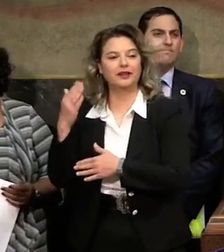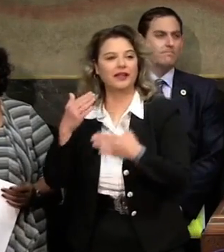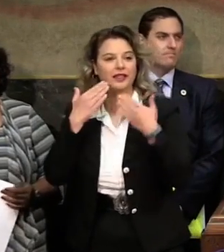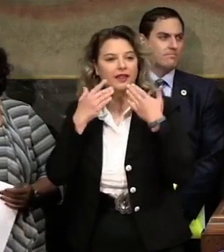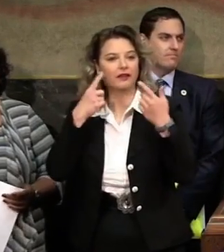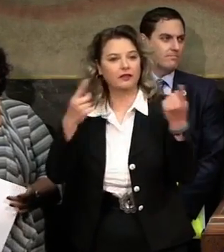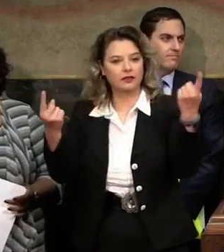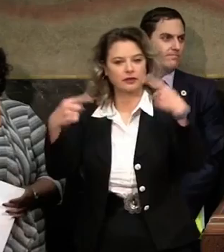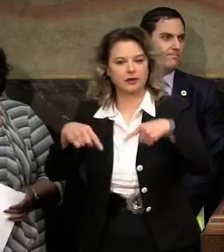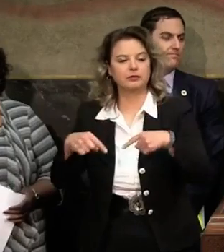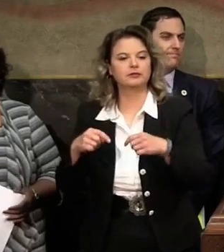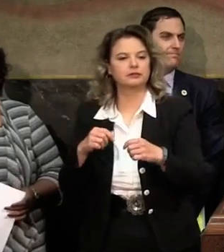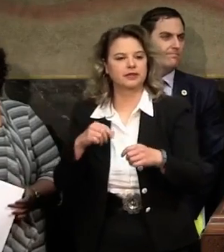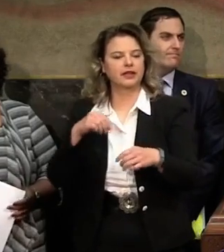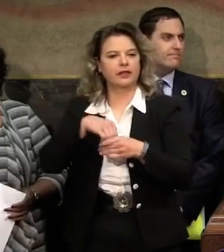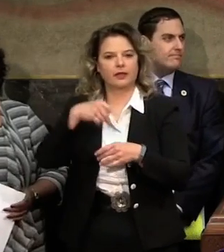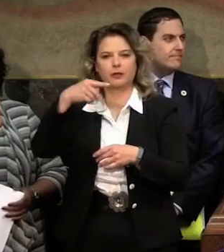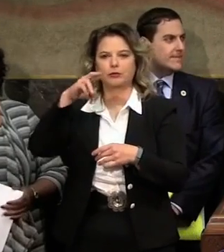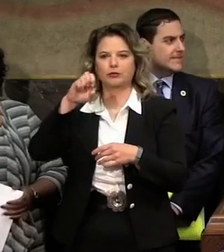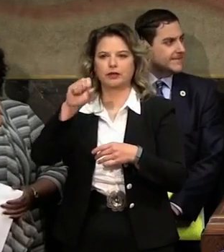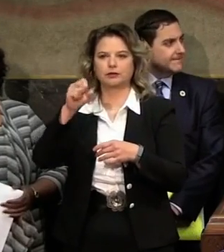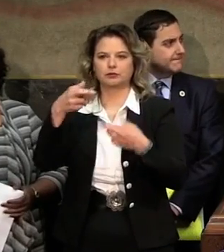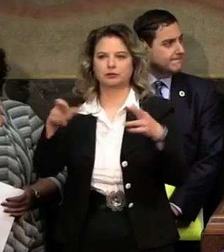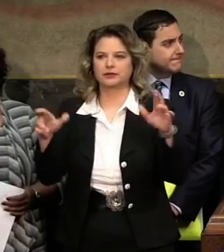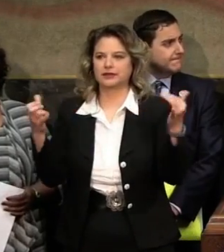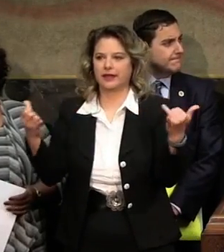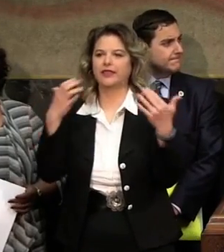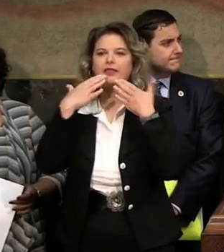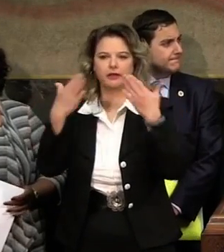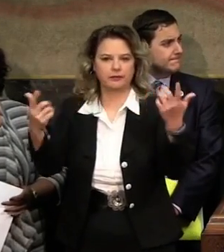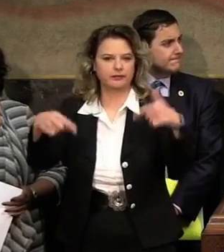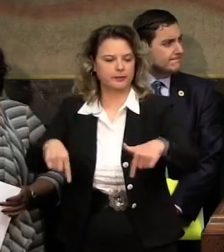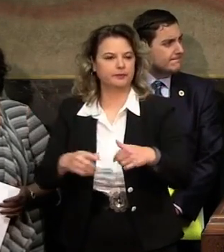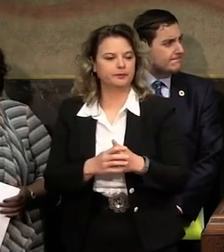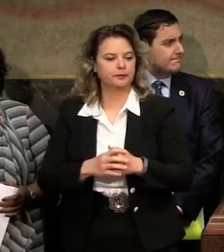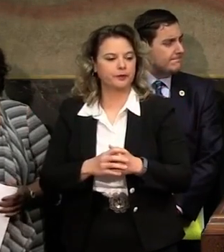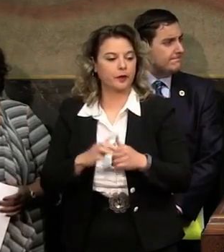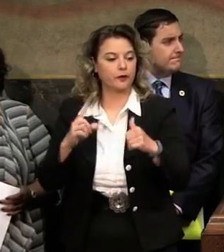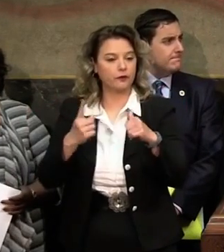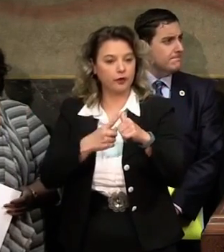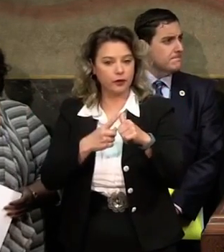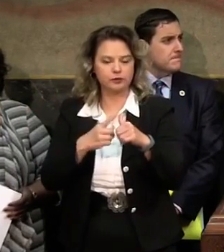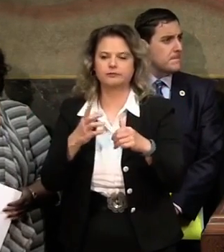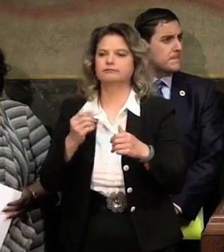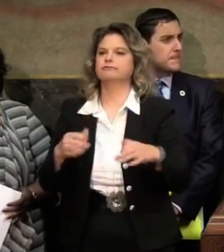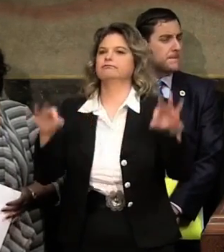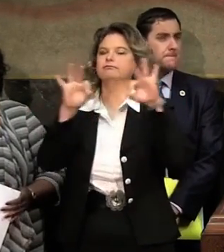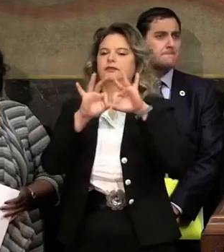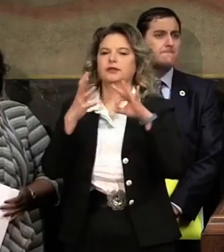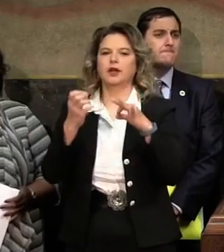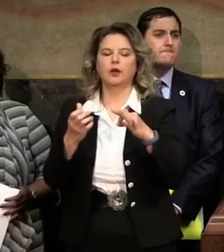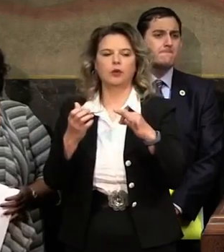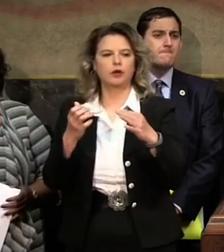being with us in the press room today. First and foremost I want to acknowledging individuals who are